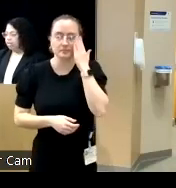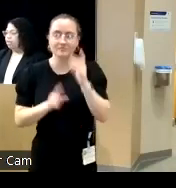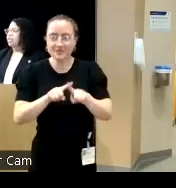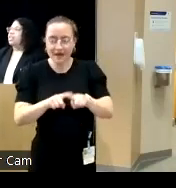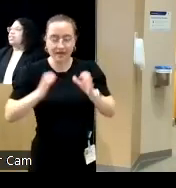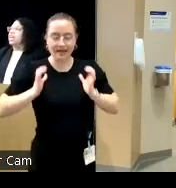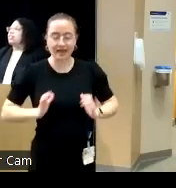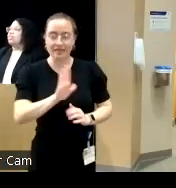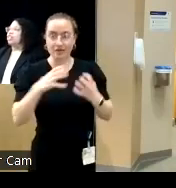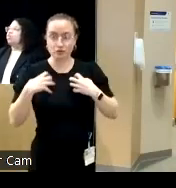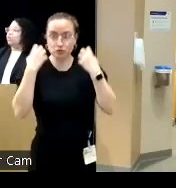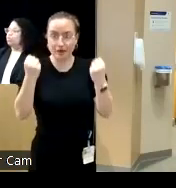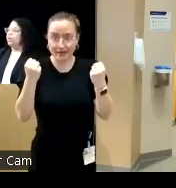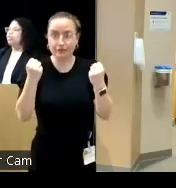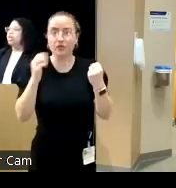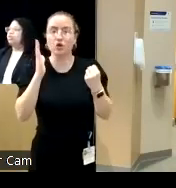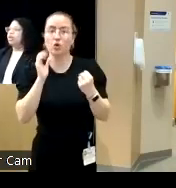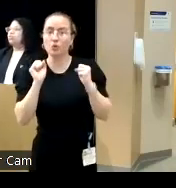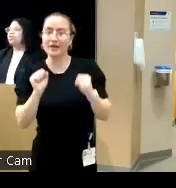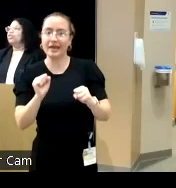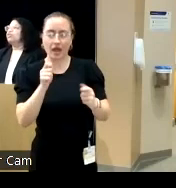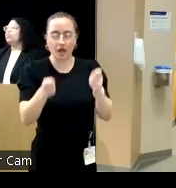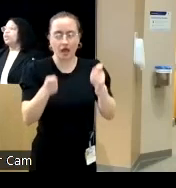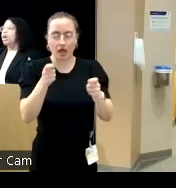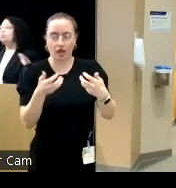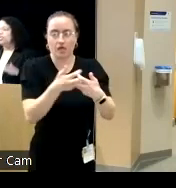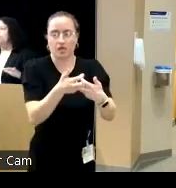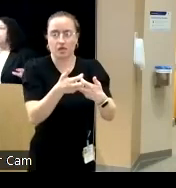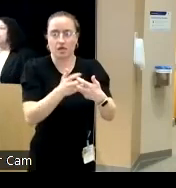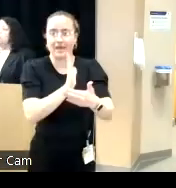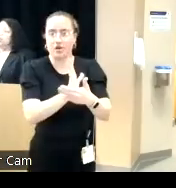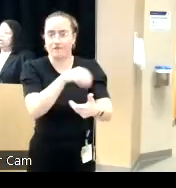strengths because I think that's the leverage point in in research we particularly Health